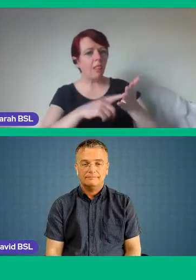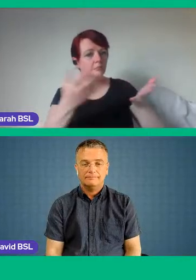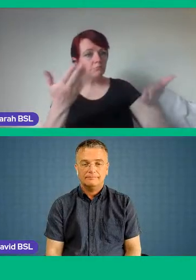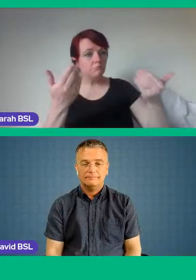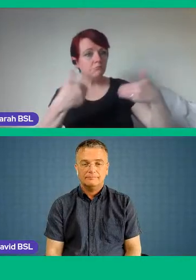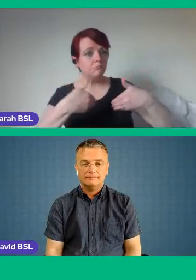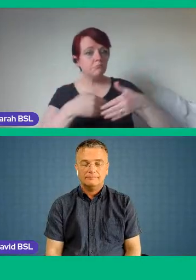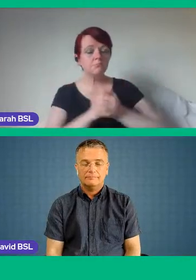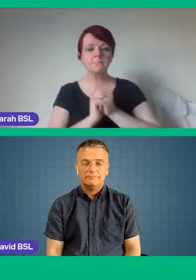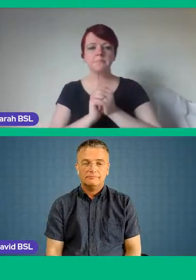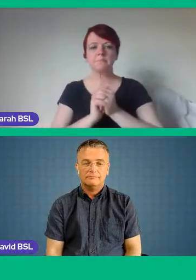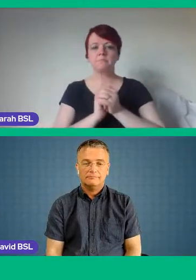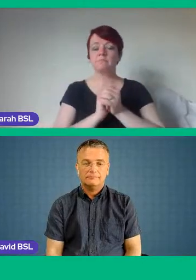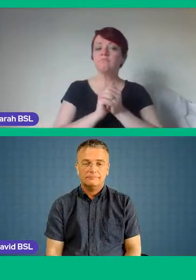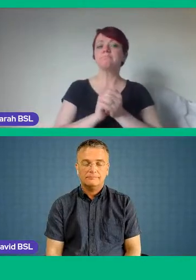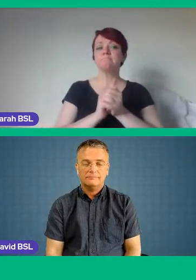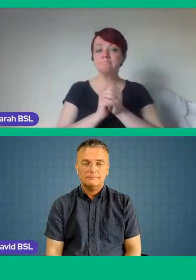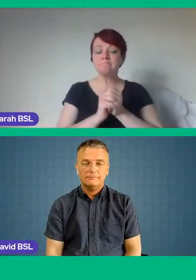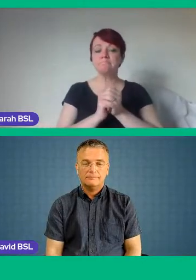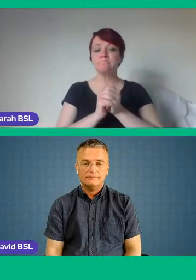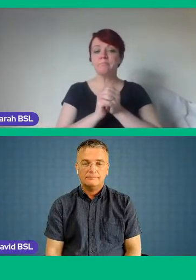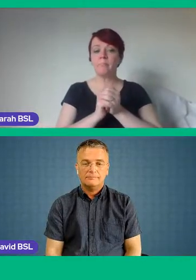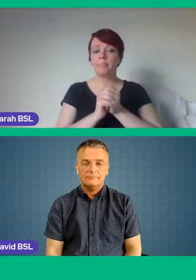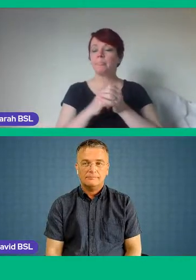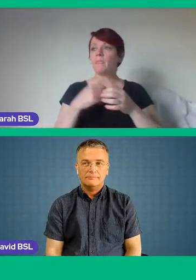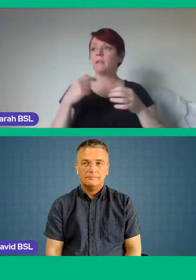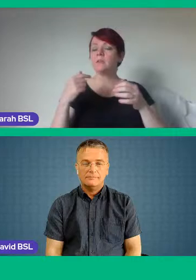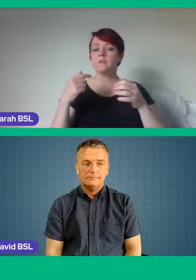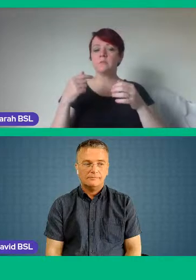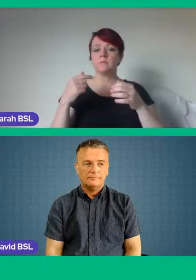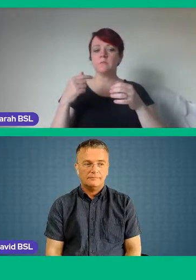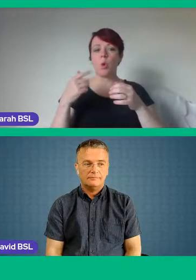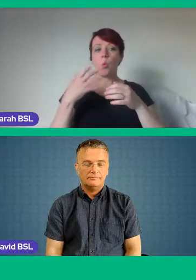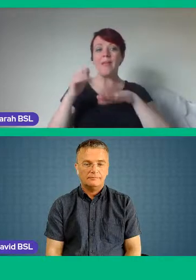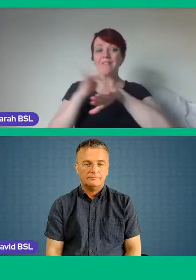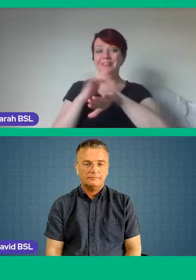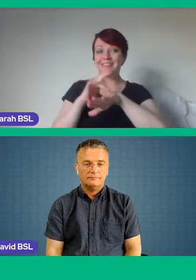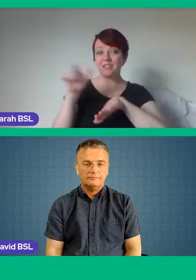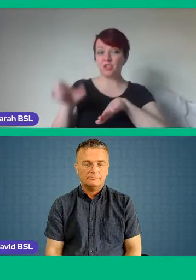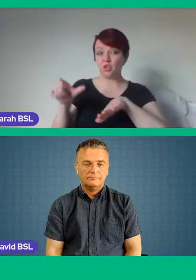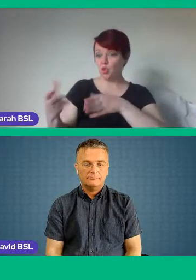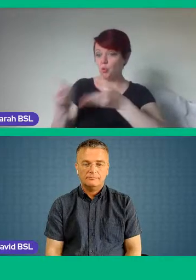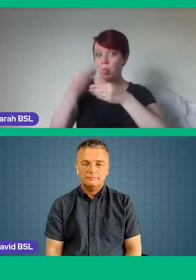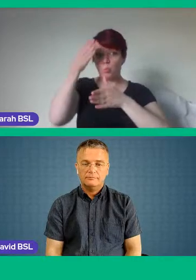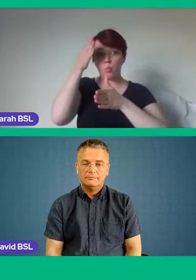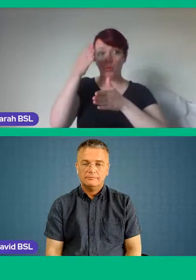Yes, so we have got some theatre students on